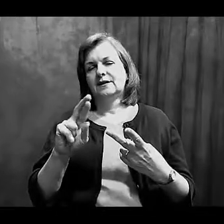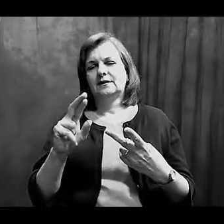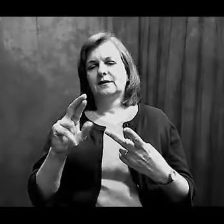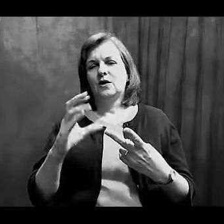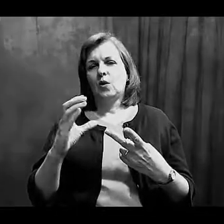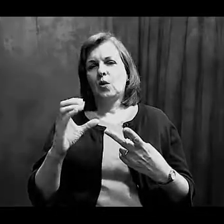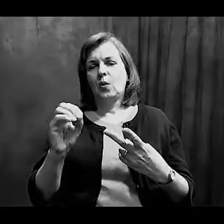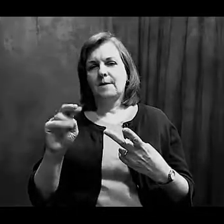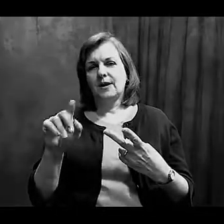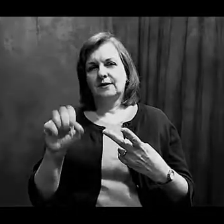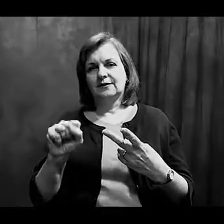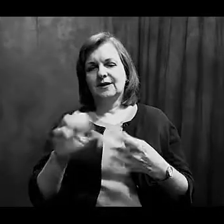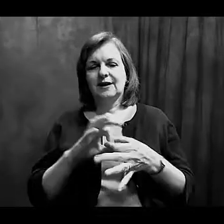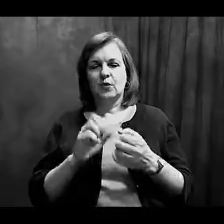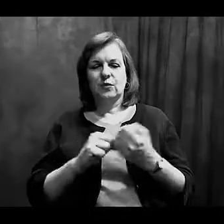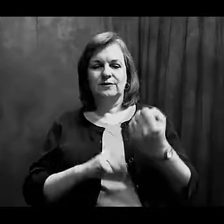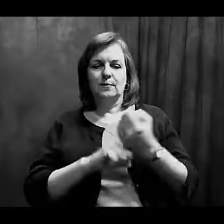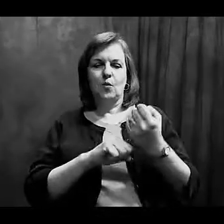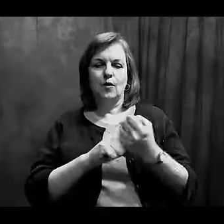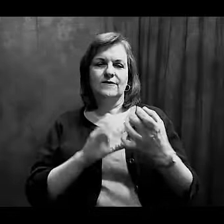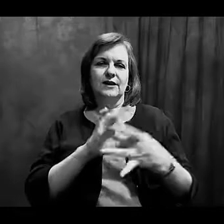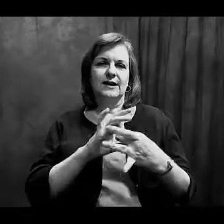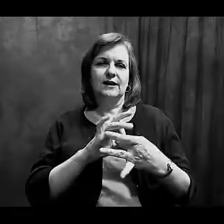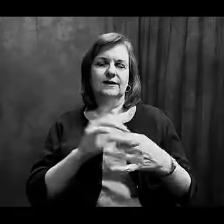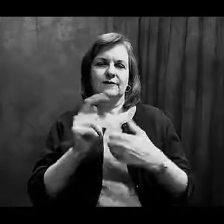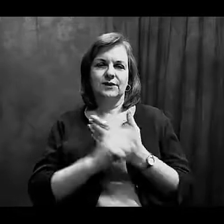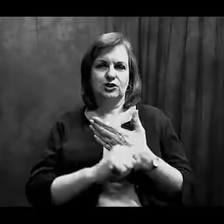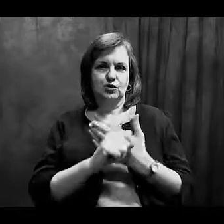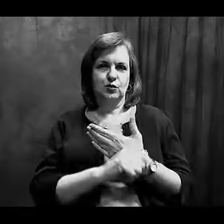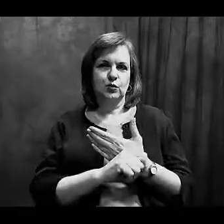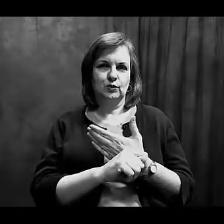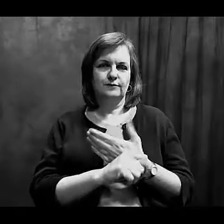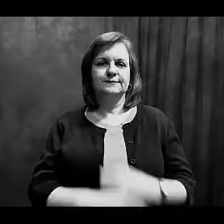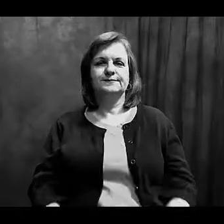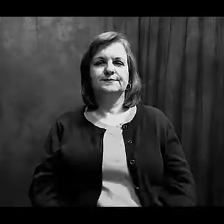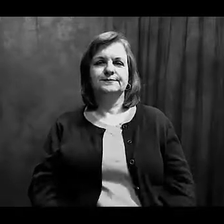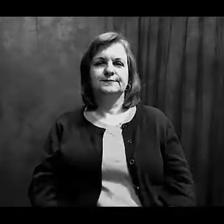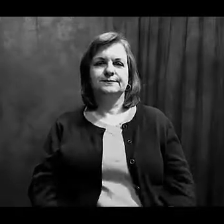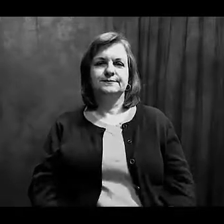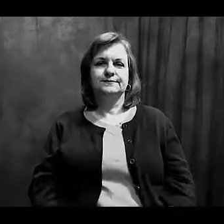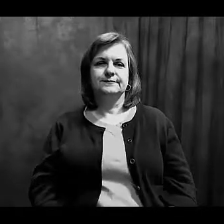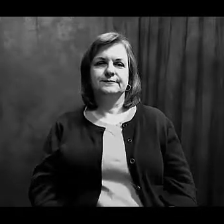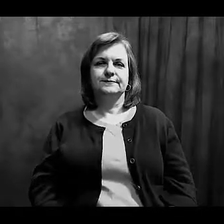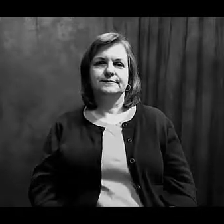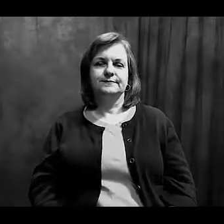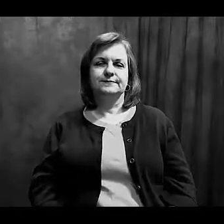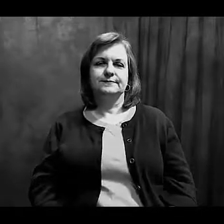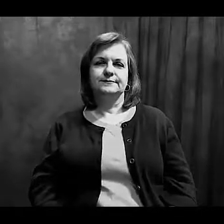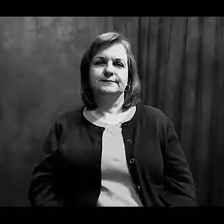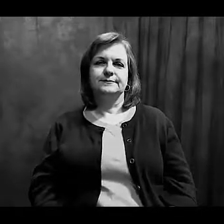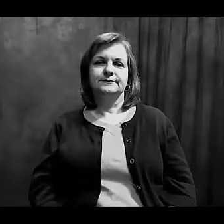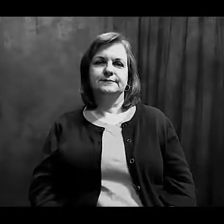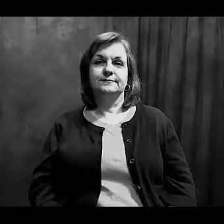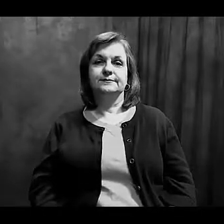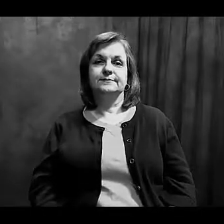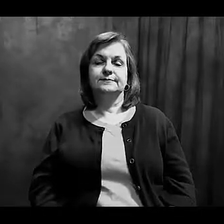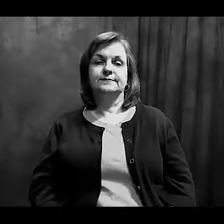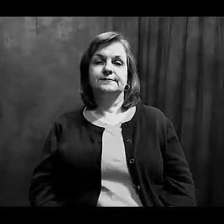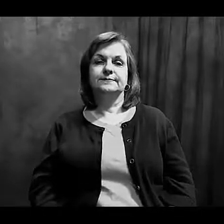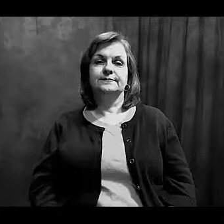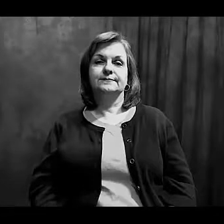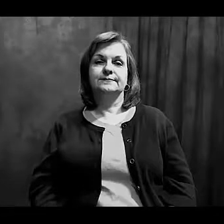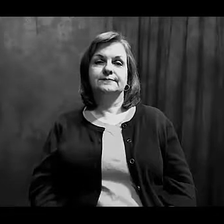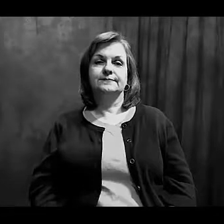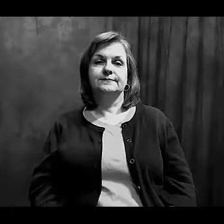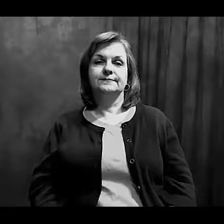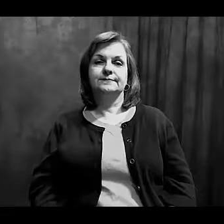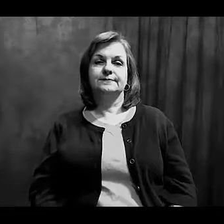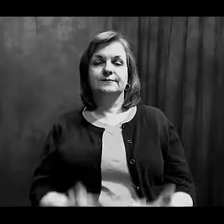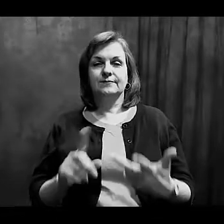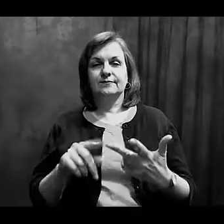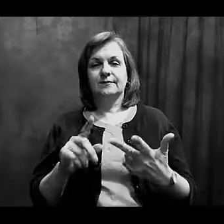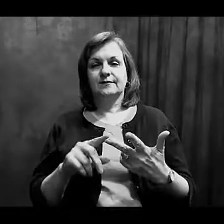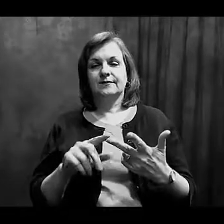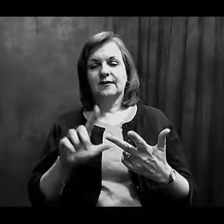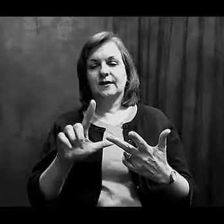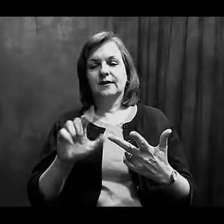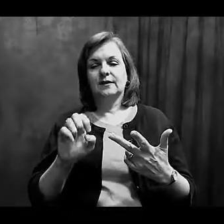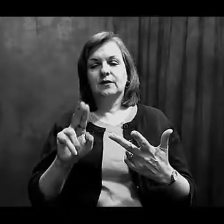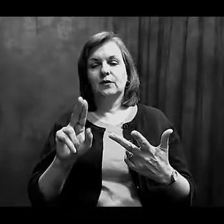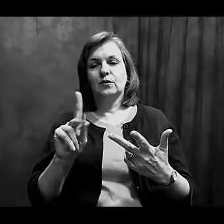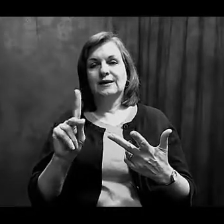sarcomas are actually associated with supportive and connective tissue